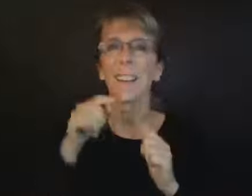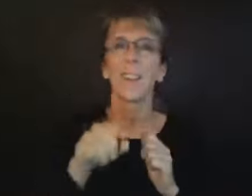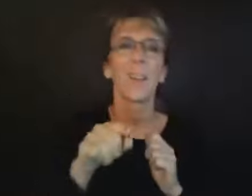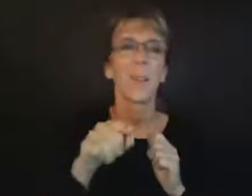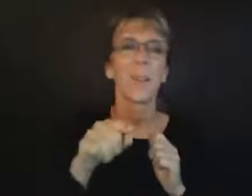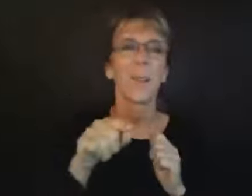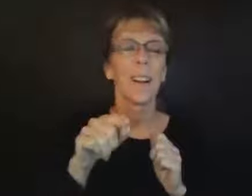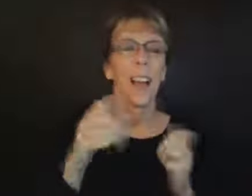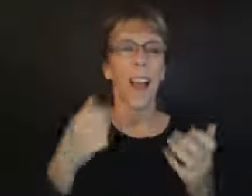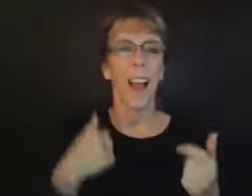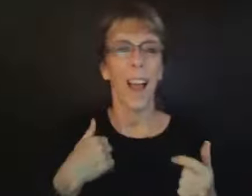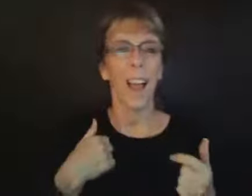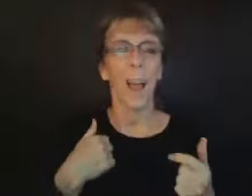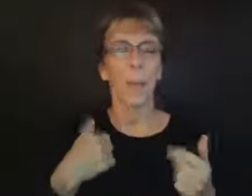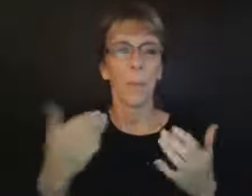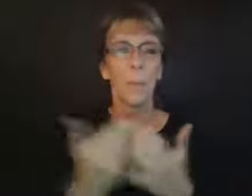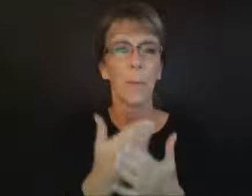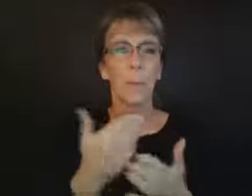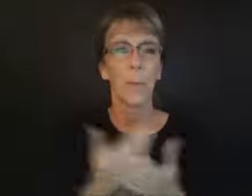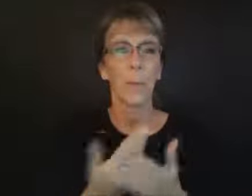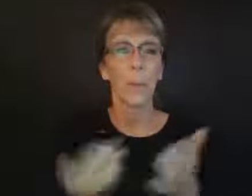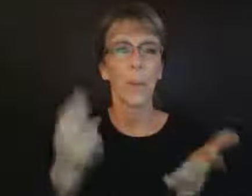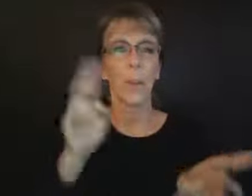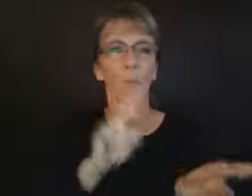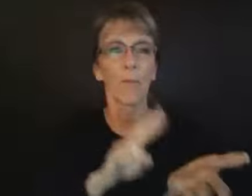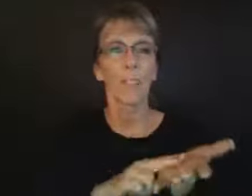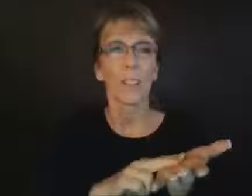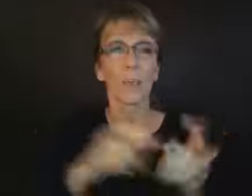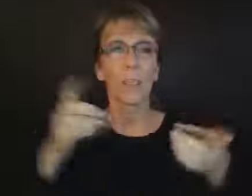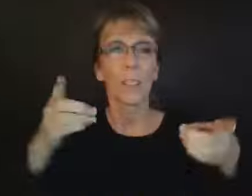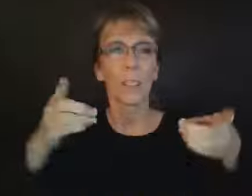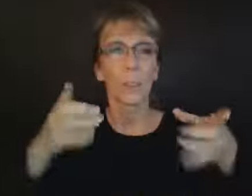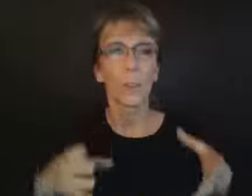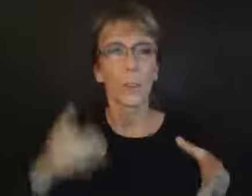I am the new registry director